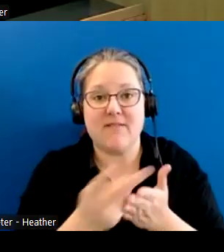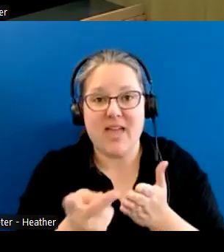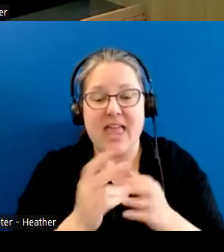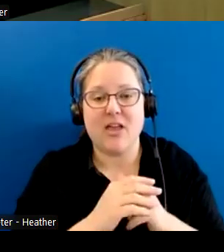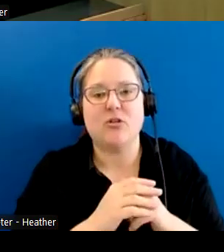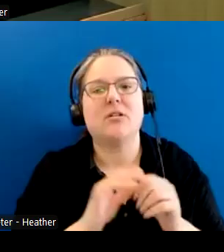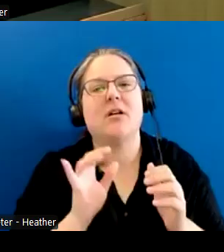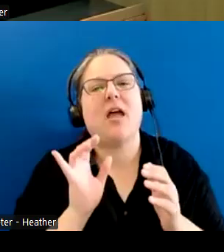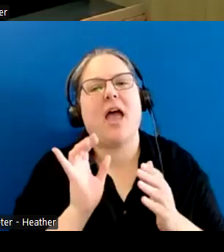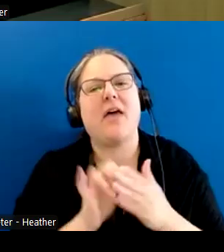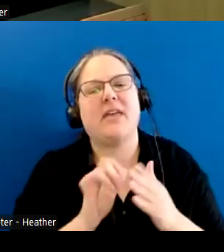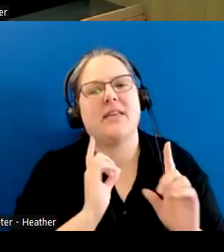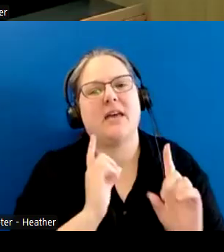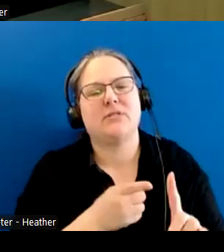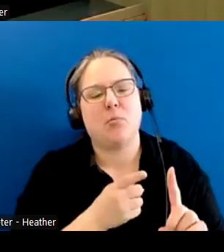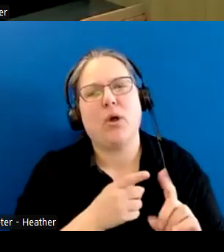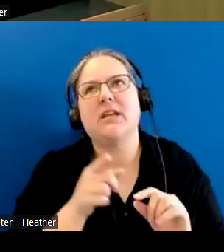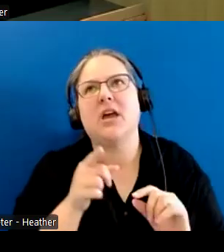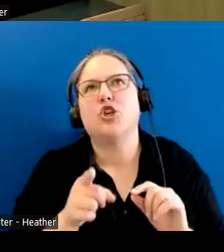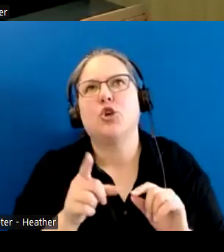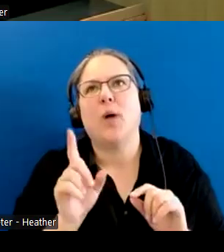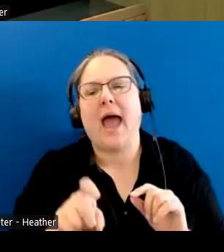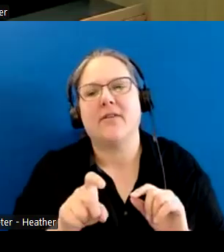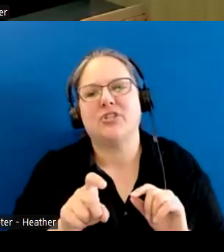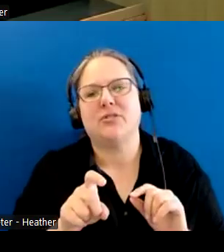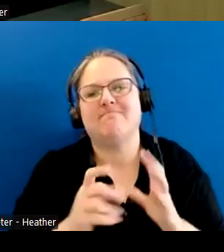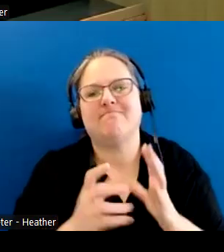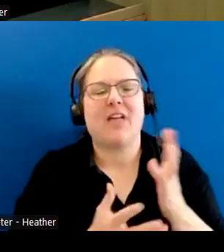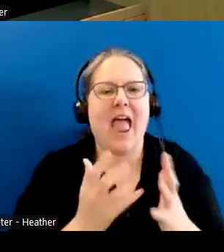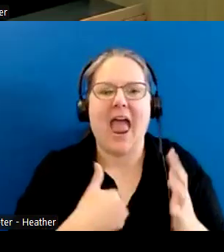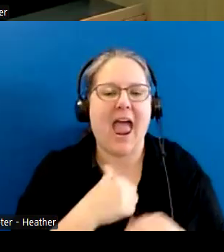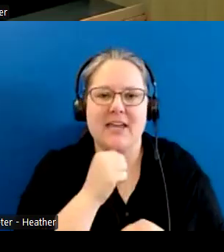And I think that was what June was getting at is that you have to you know I don't think